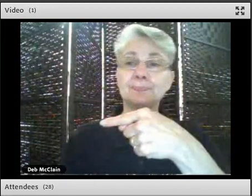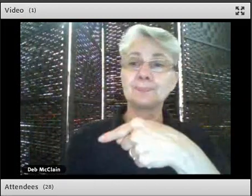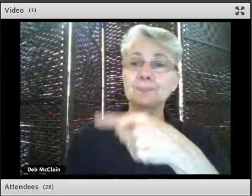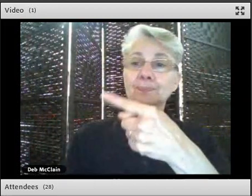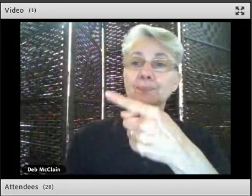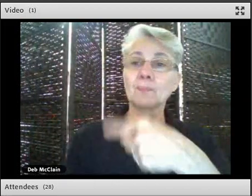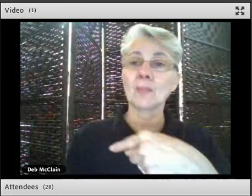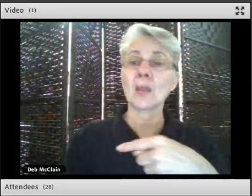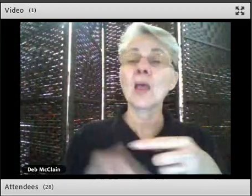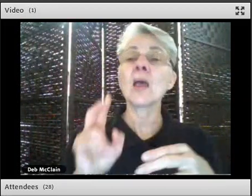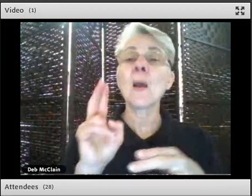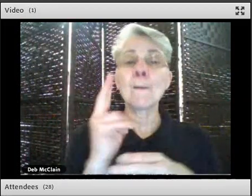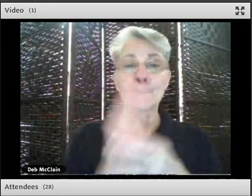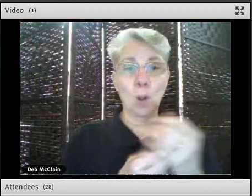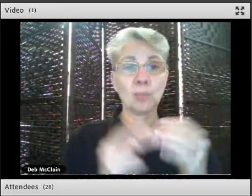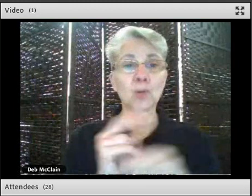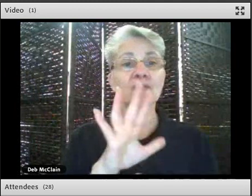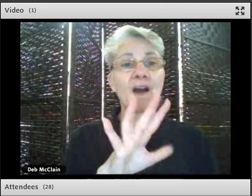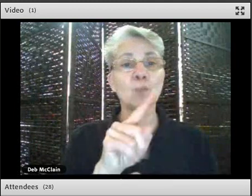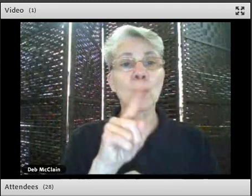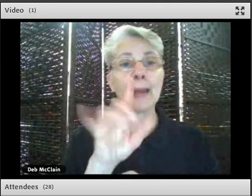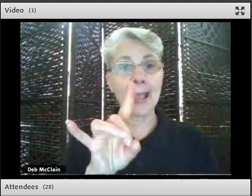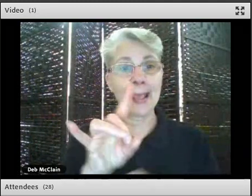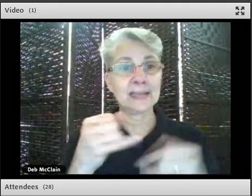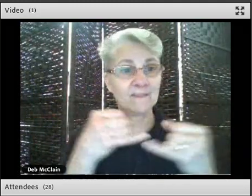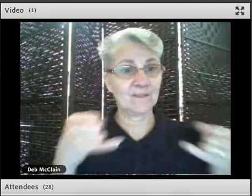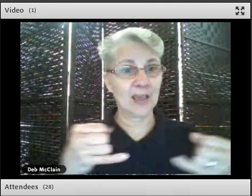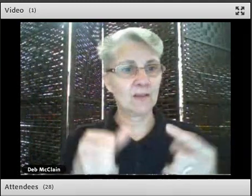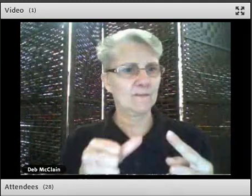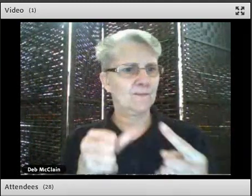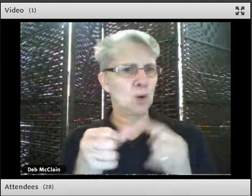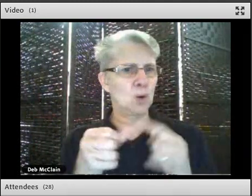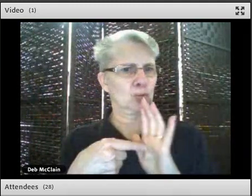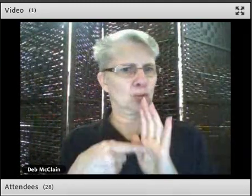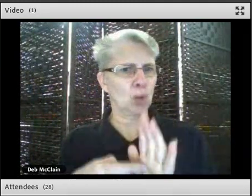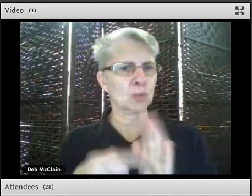in a subfield A and say where it was recorded and when.